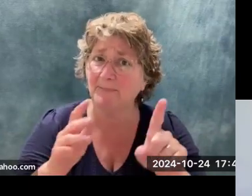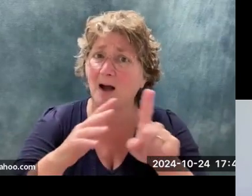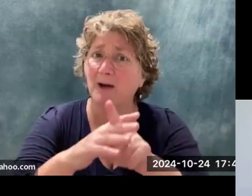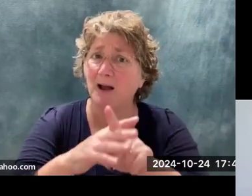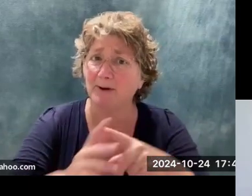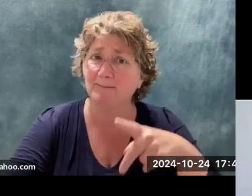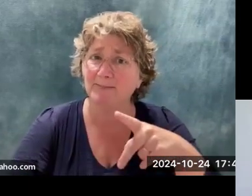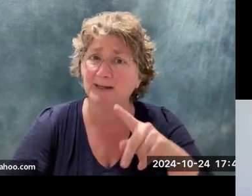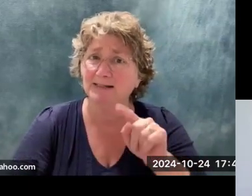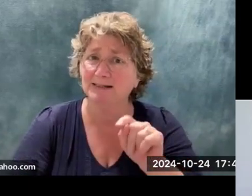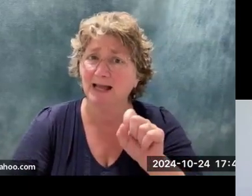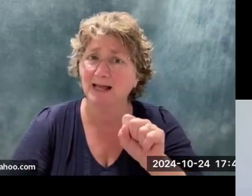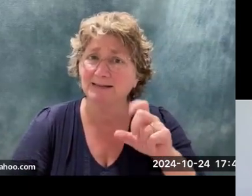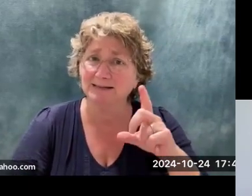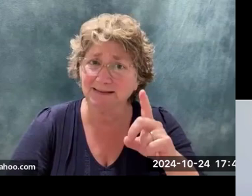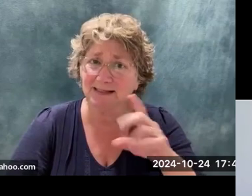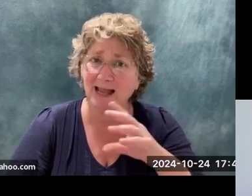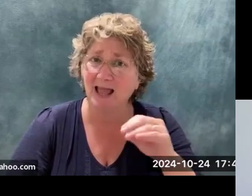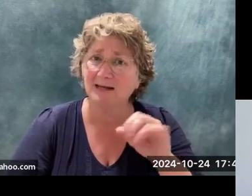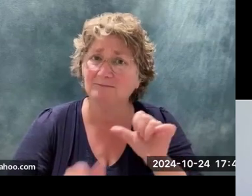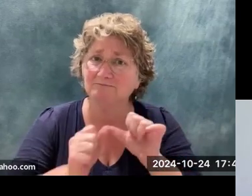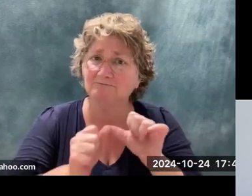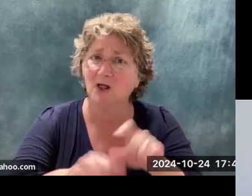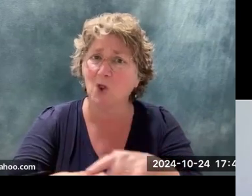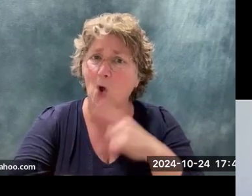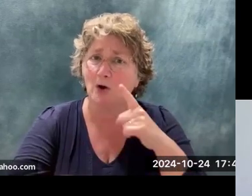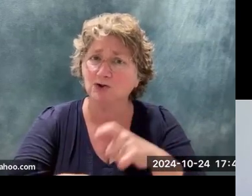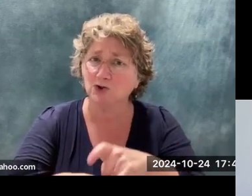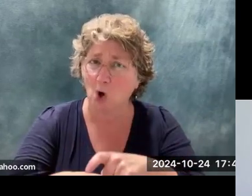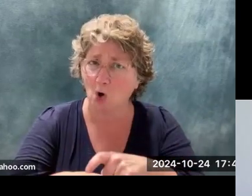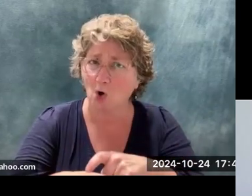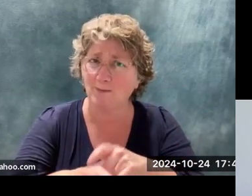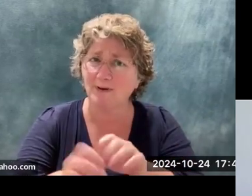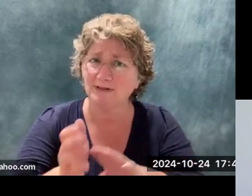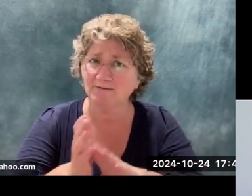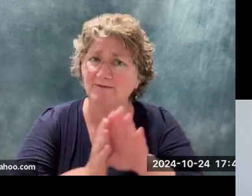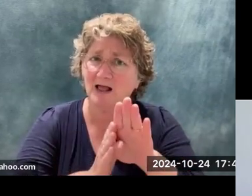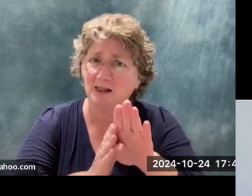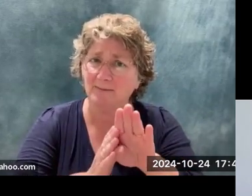from COVID develop, and so that's why we say to definitely, you know, continue to keep an eye